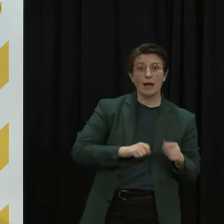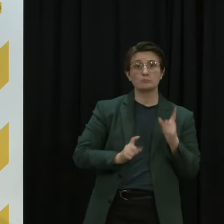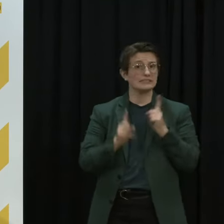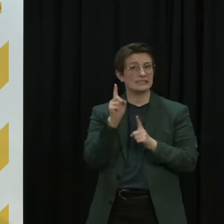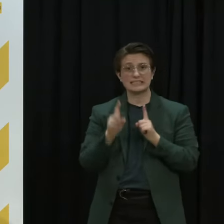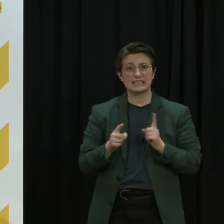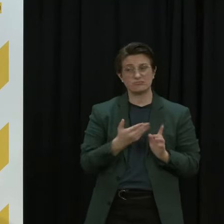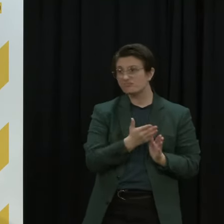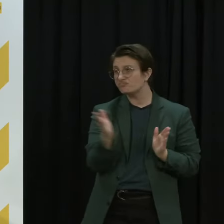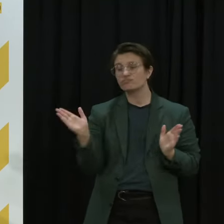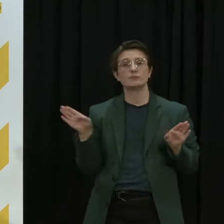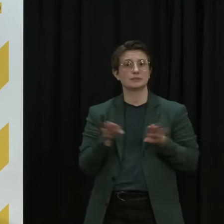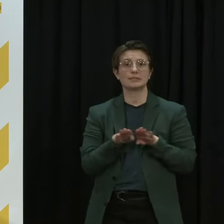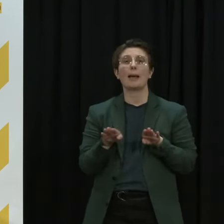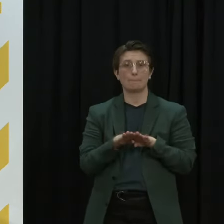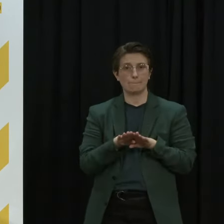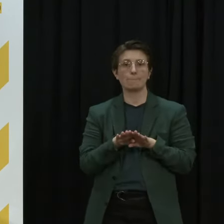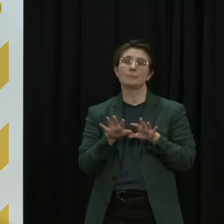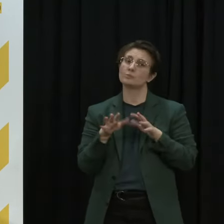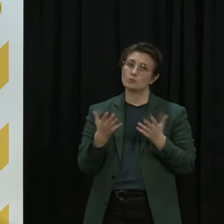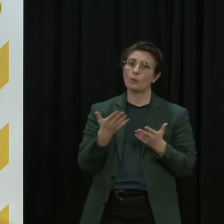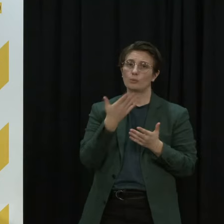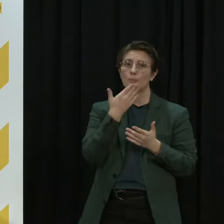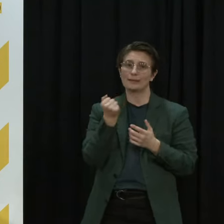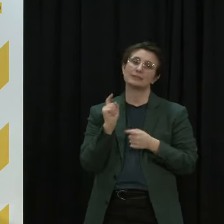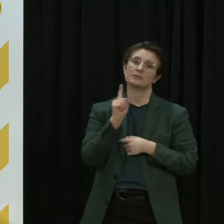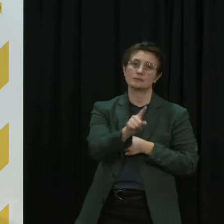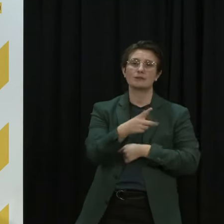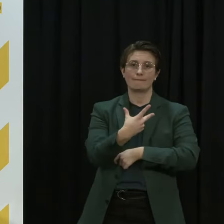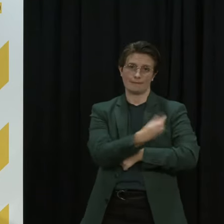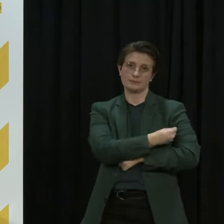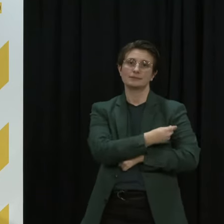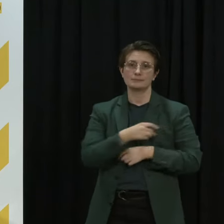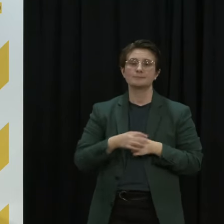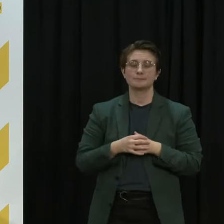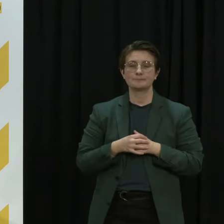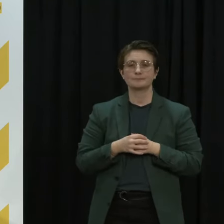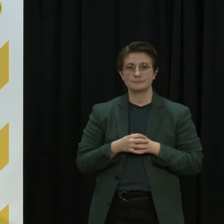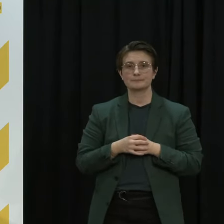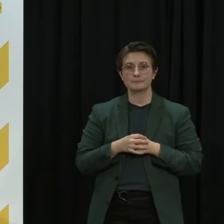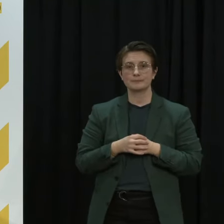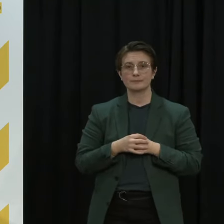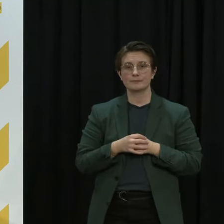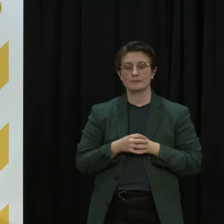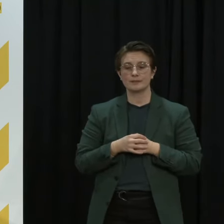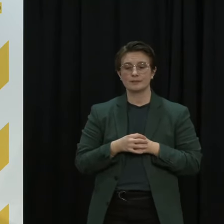So please do not wait to be vaccinated. COVID-19 will affect our rural communities as much as it does our urban communities and the best thing that we can all do